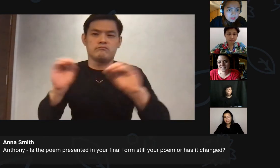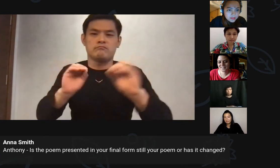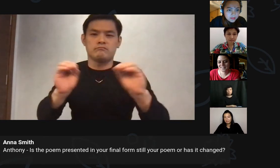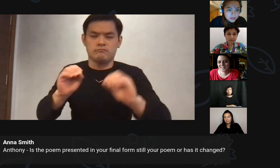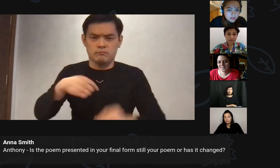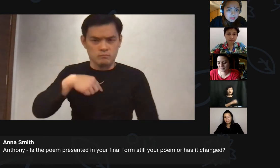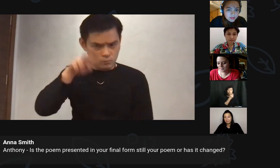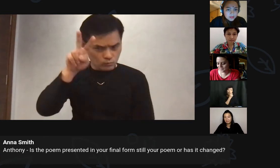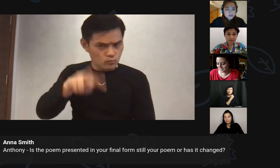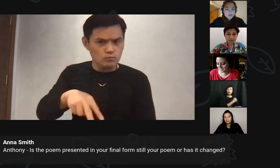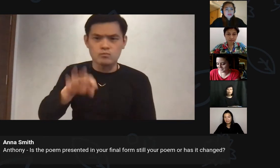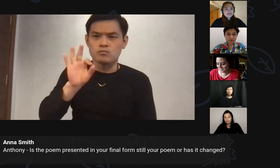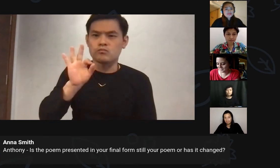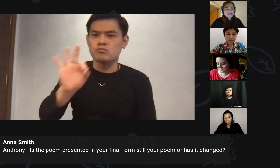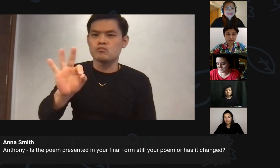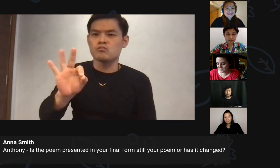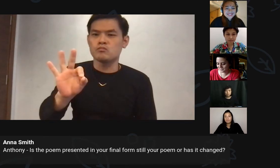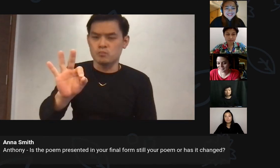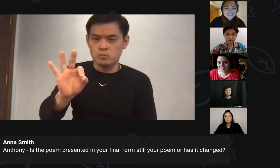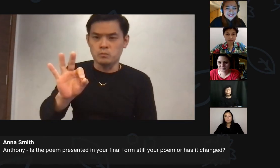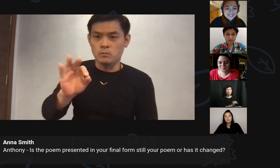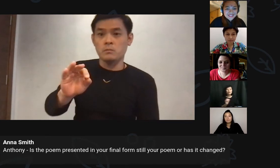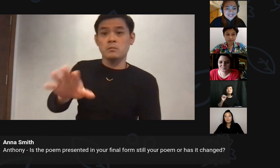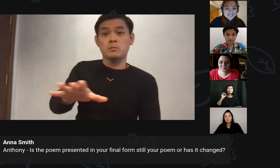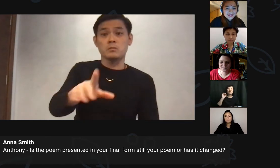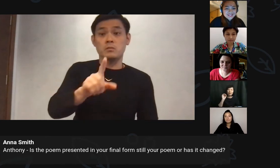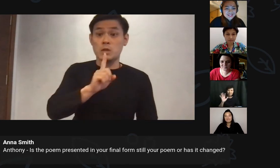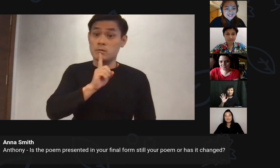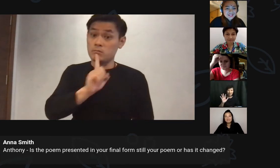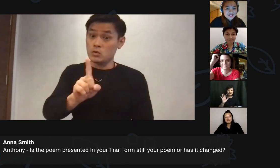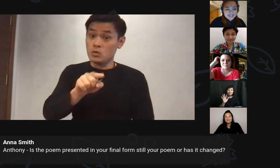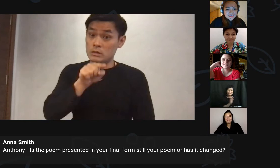Oh, no change at all! It was perfect.